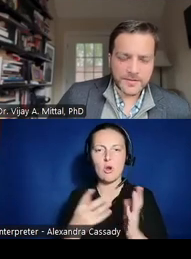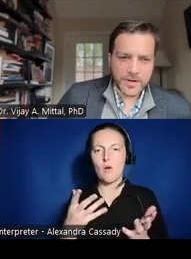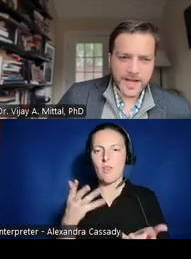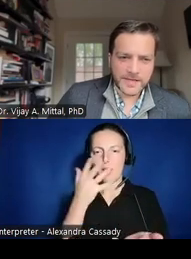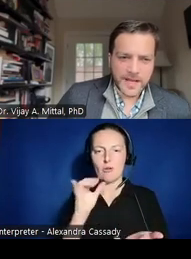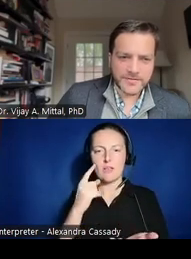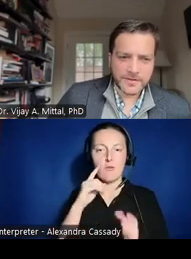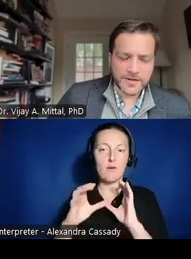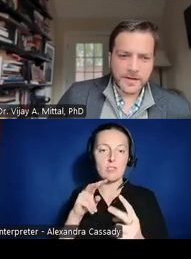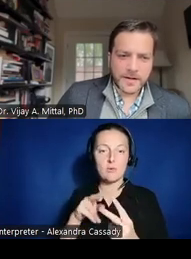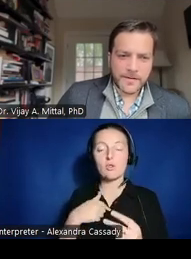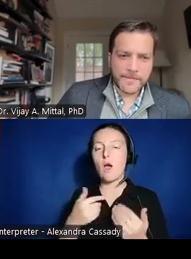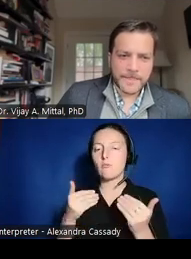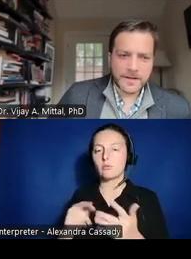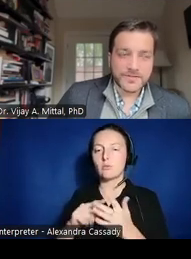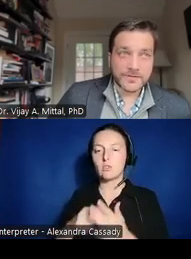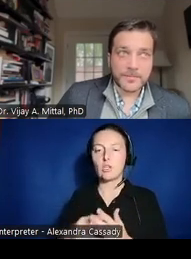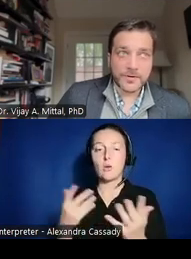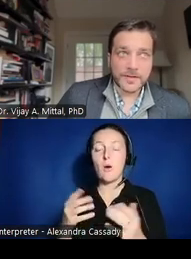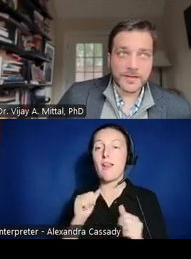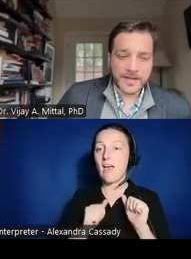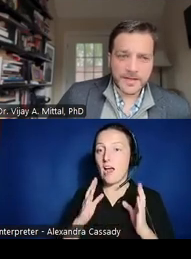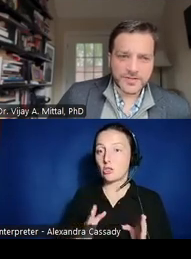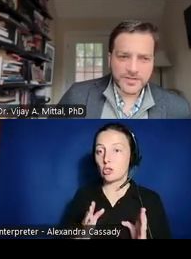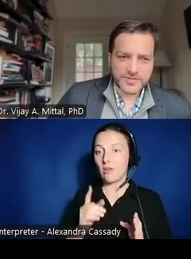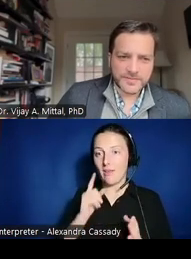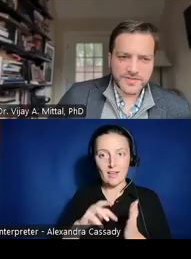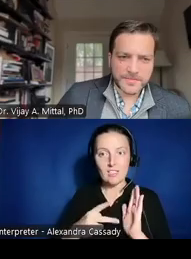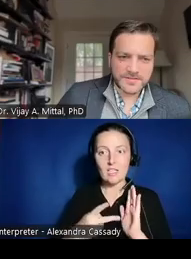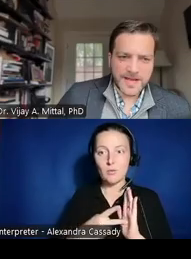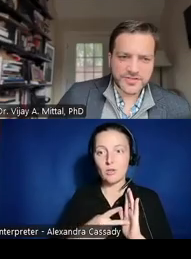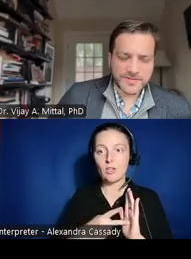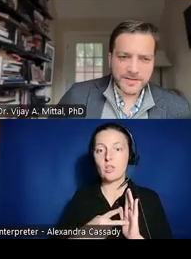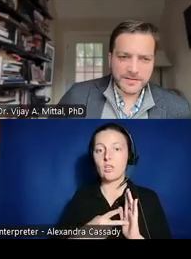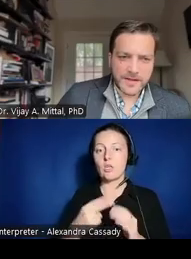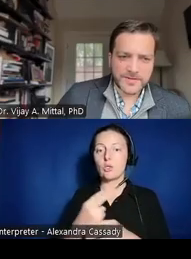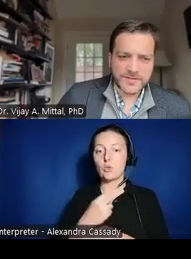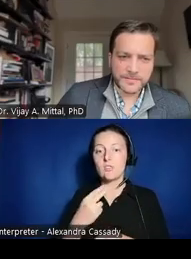where I had an actor um deliberately engage in gesture speech mismatches. And I'm just going